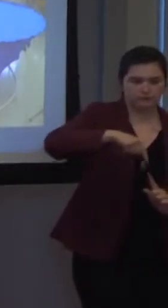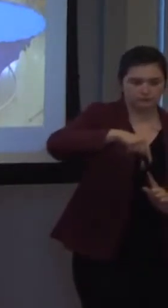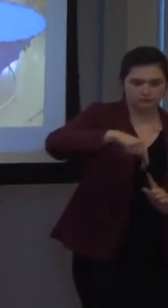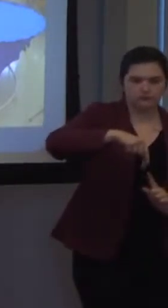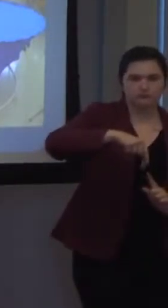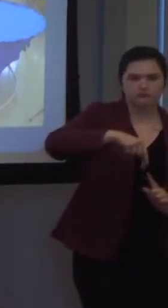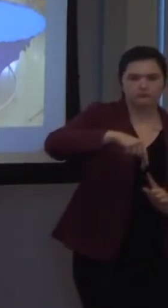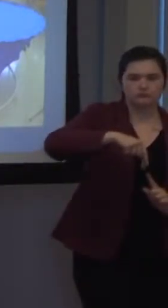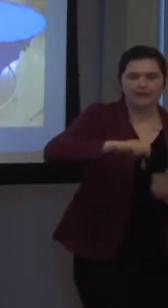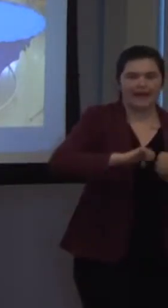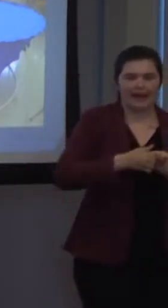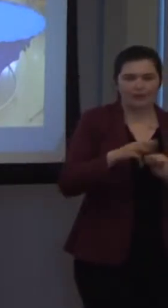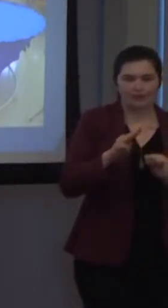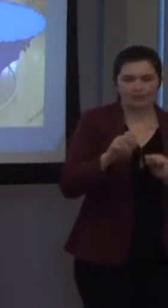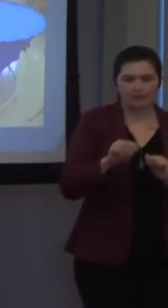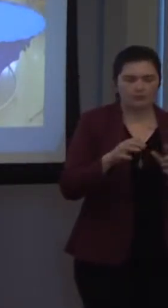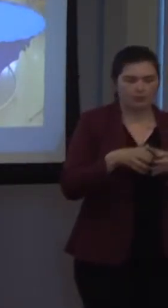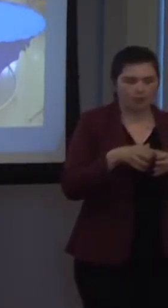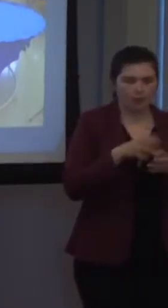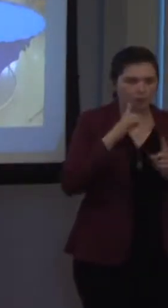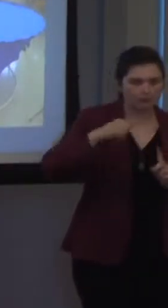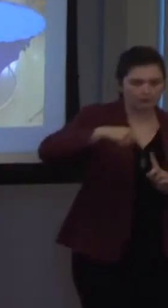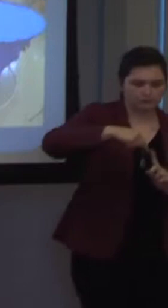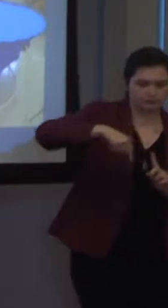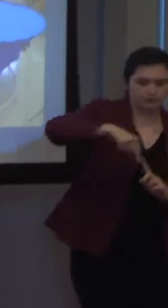And how the marble would simulate, like, an orbit in a sense.